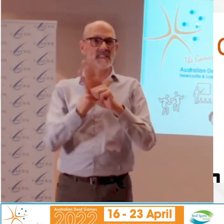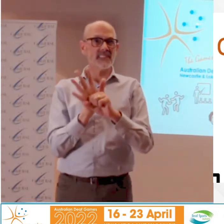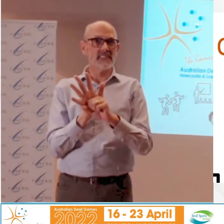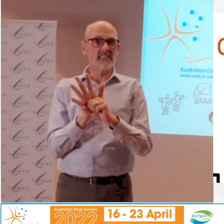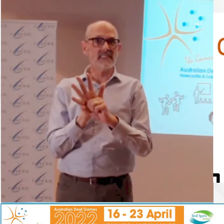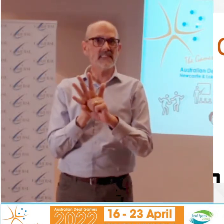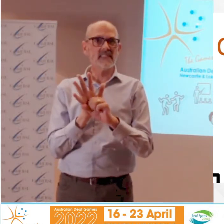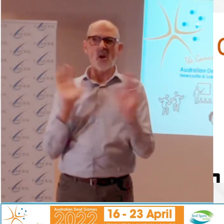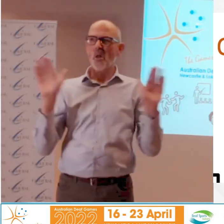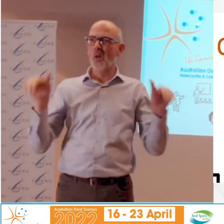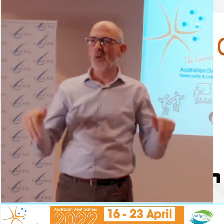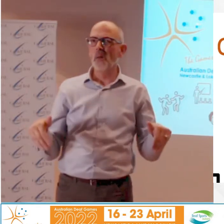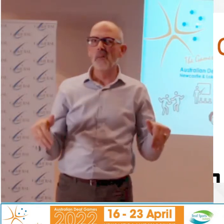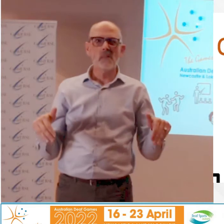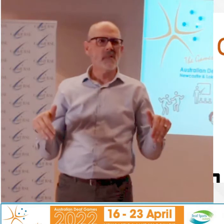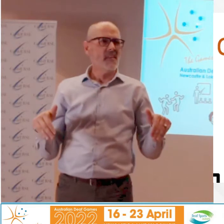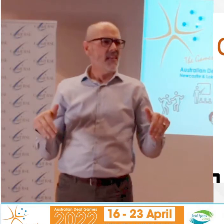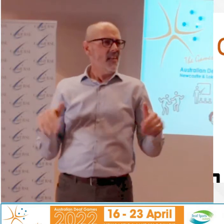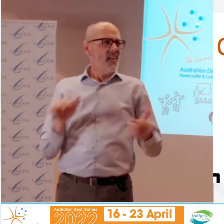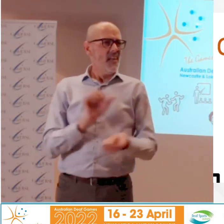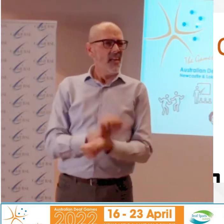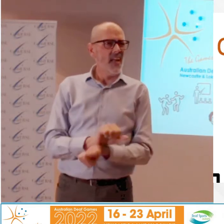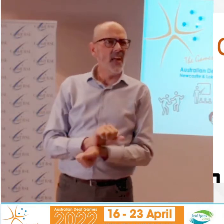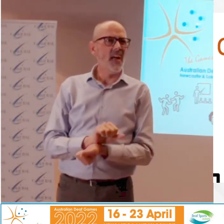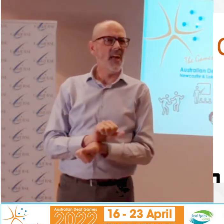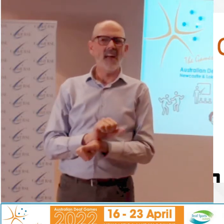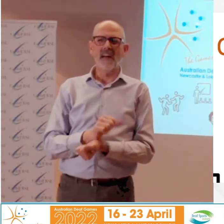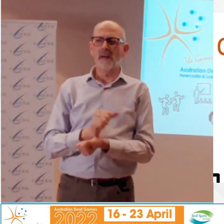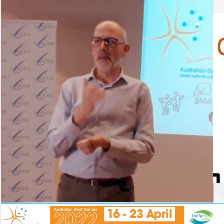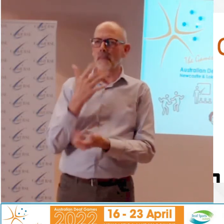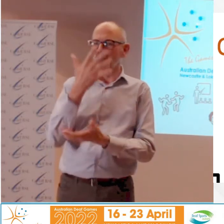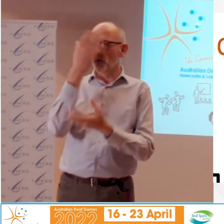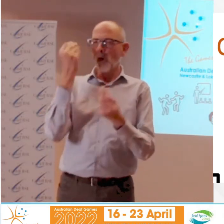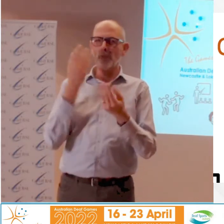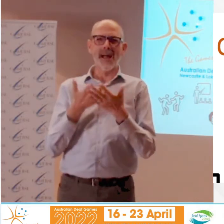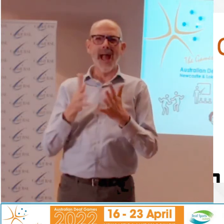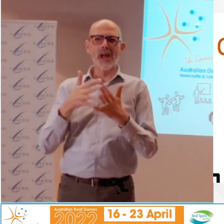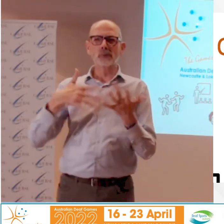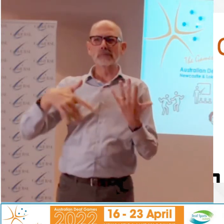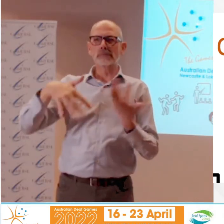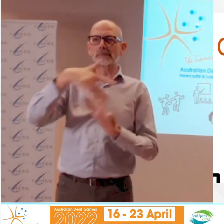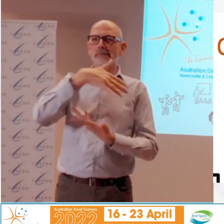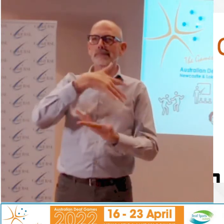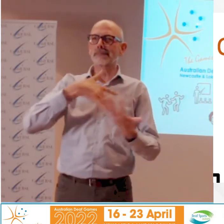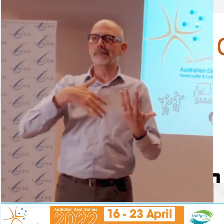because with everything that's happened in the last 12 months with covid um people have been